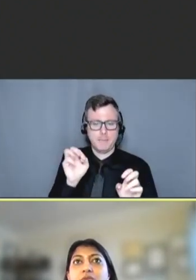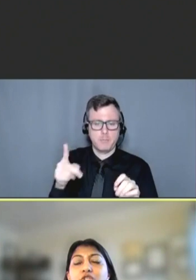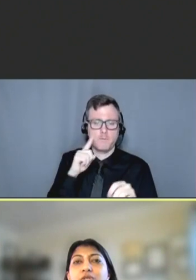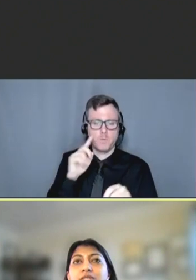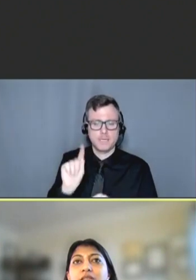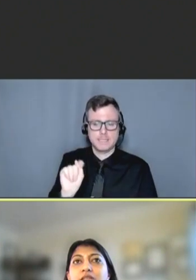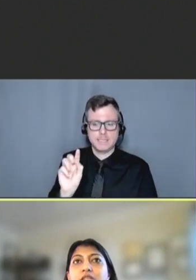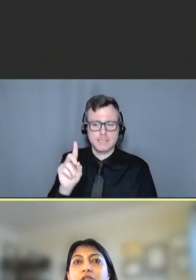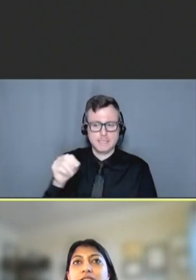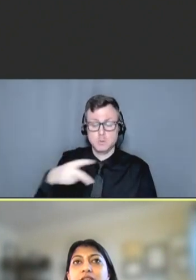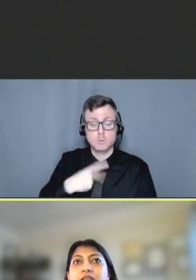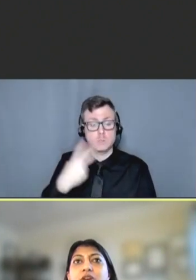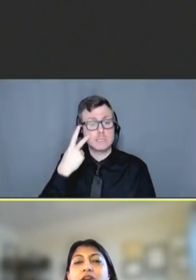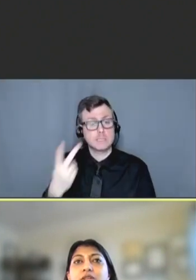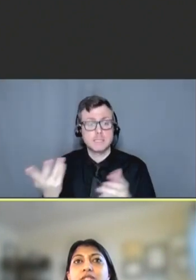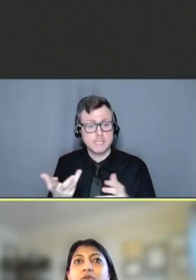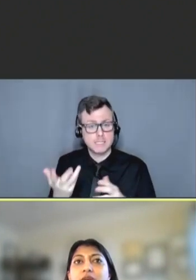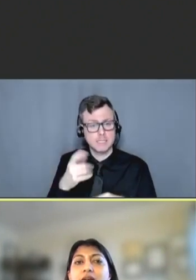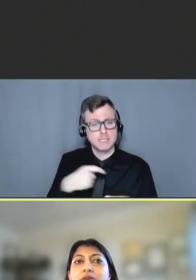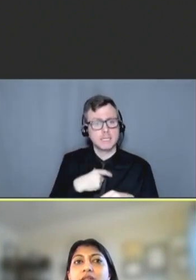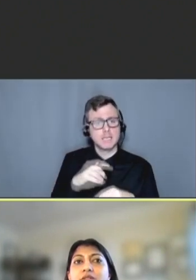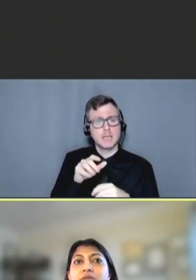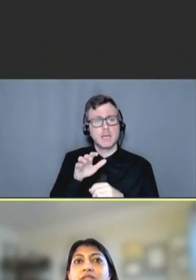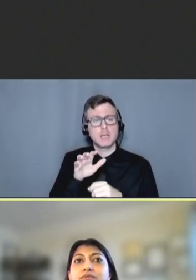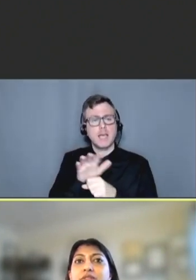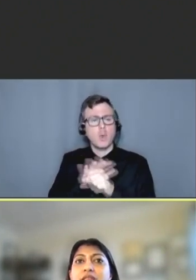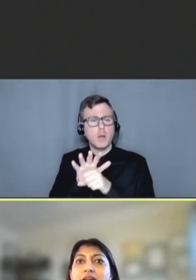And what you're seeing here is that there are areas grayed out and the reason for that